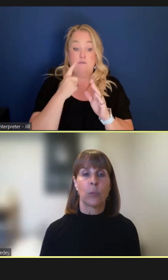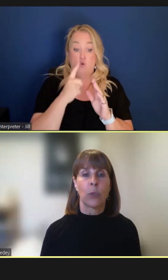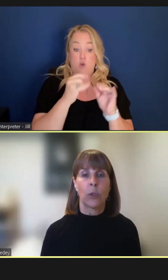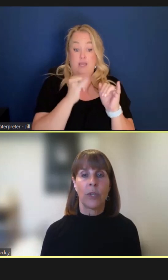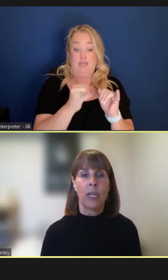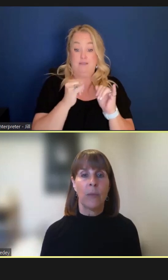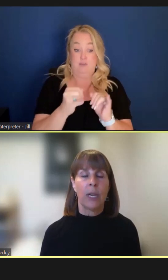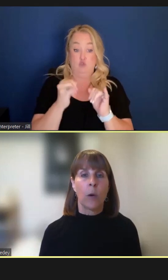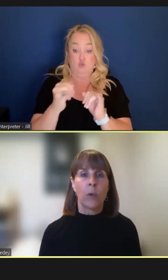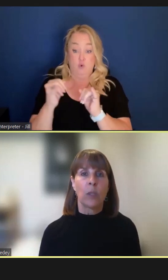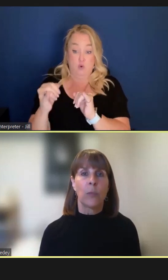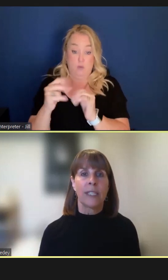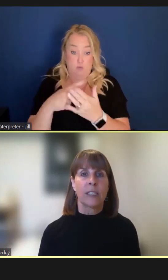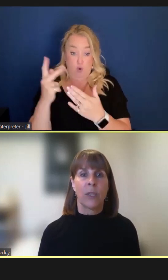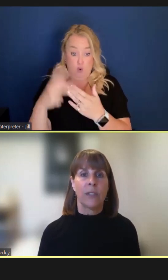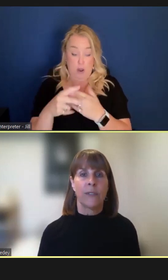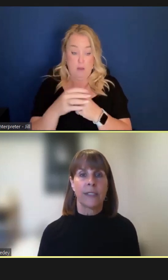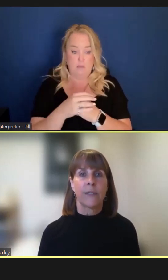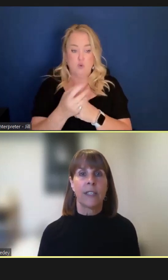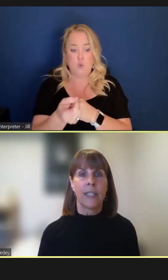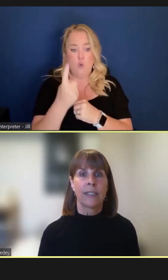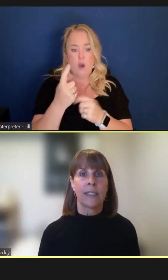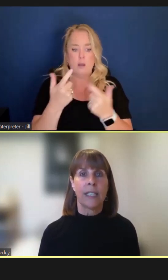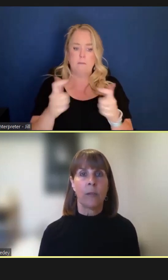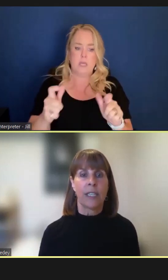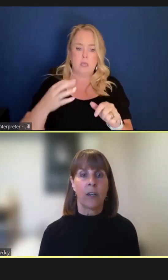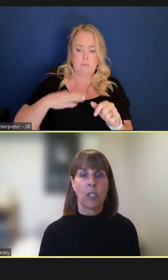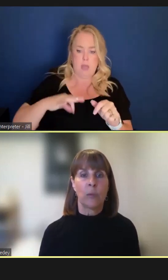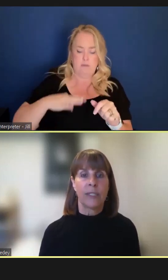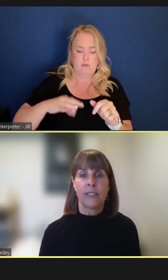Program one of the biggest benefits of collecting language outcomes is to